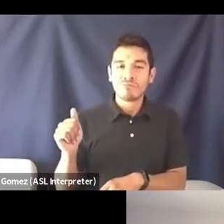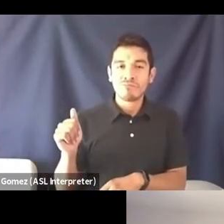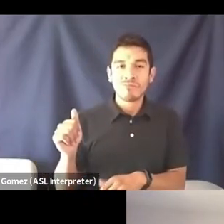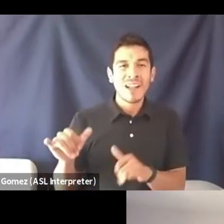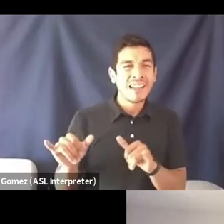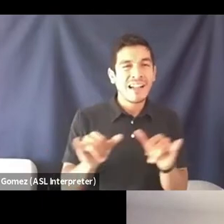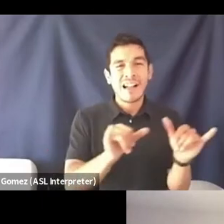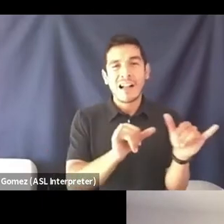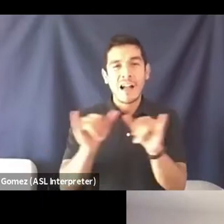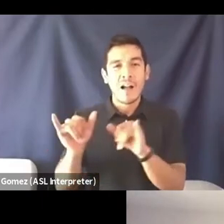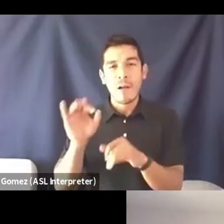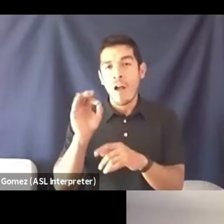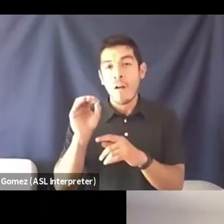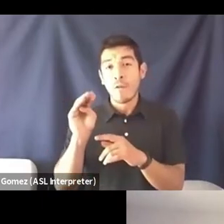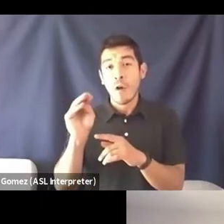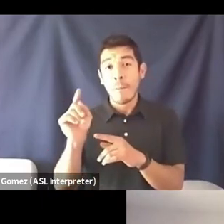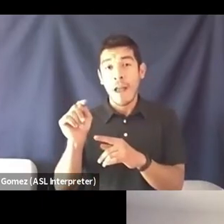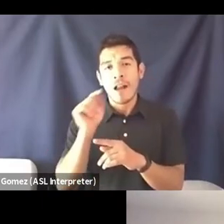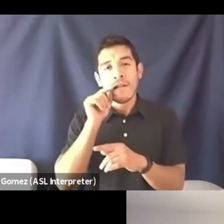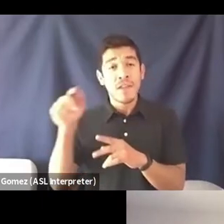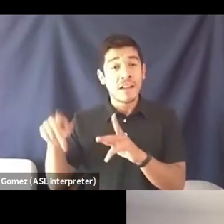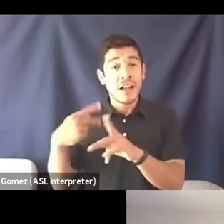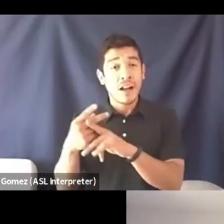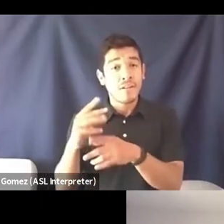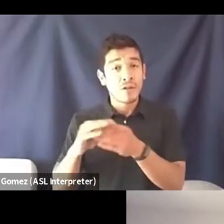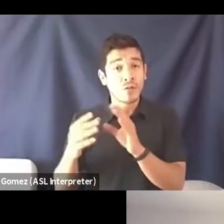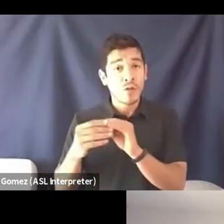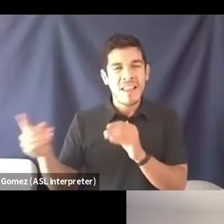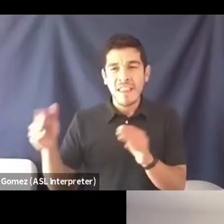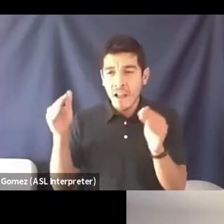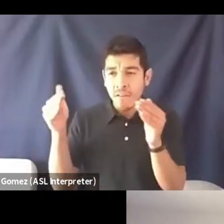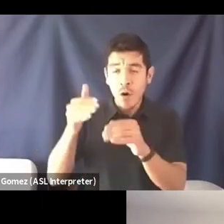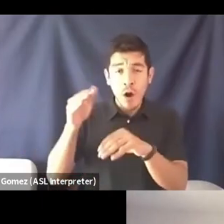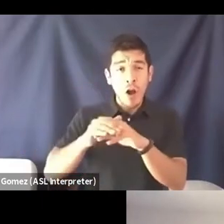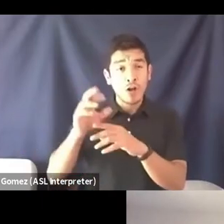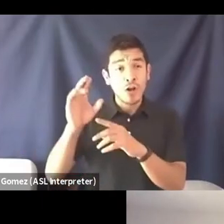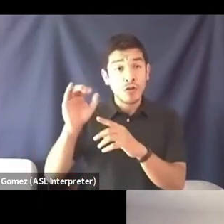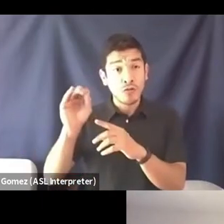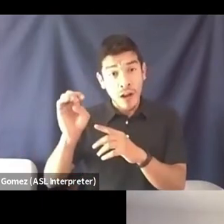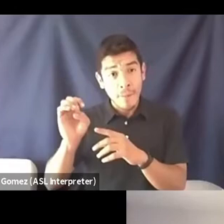for a lot of these types of stories. They focus a lot on the crime, they focus a lot on the perpetrator.